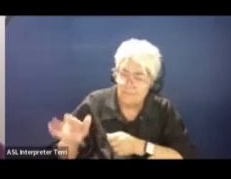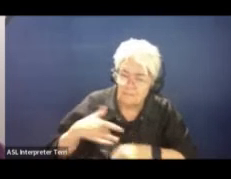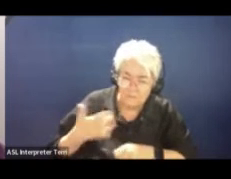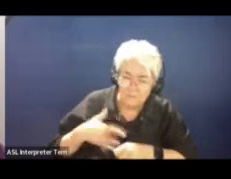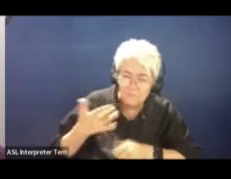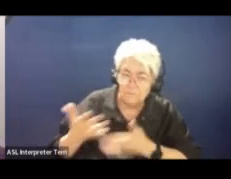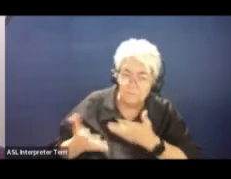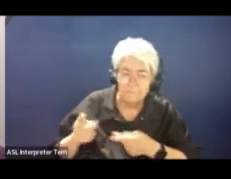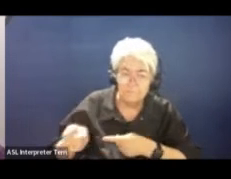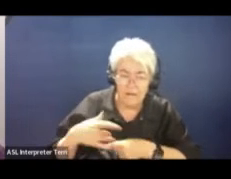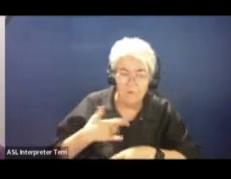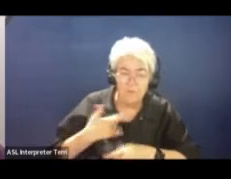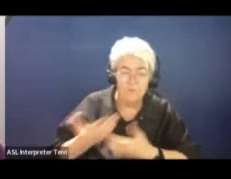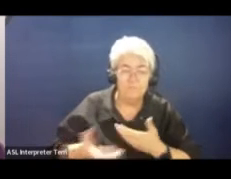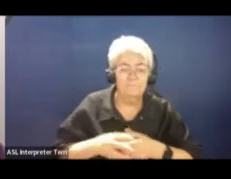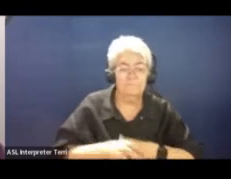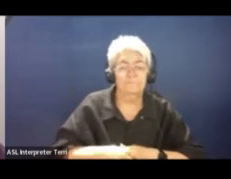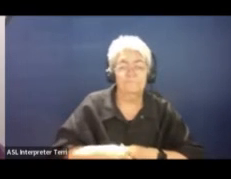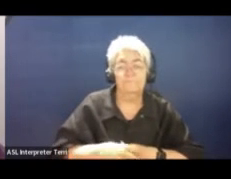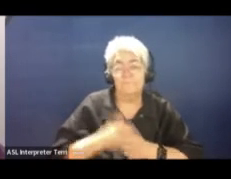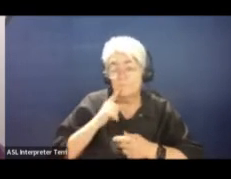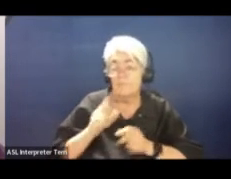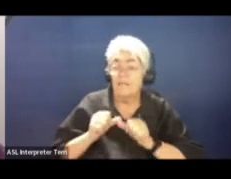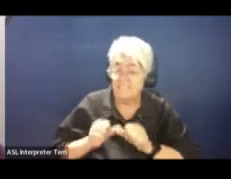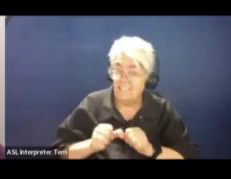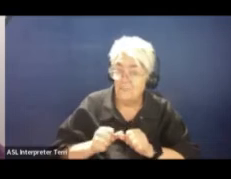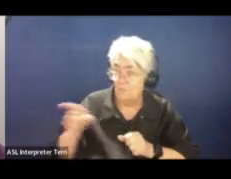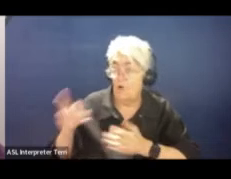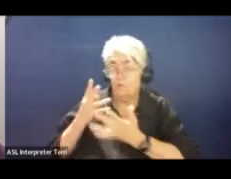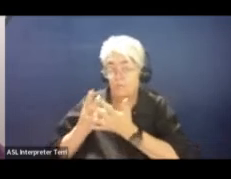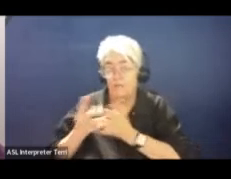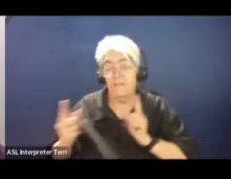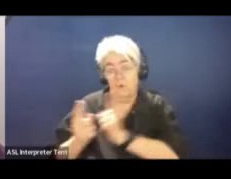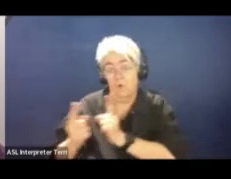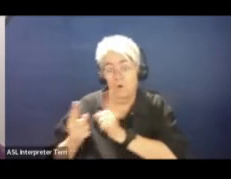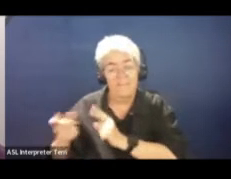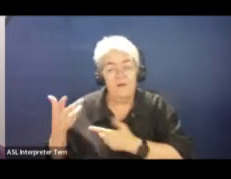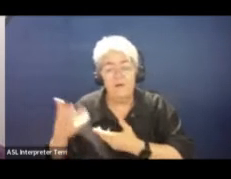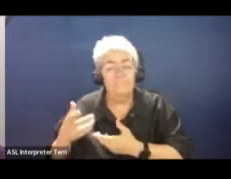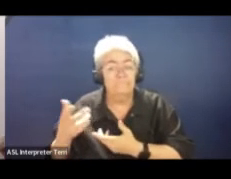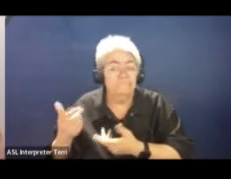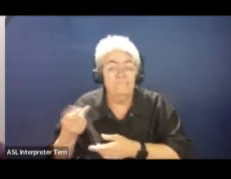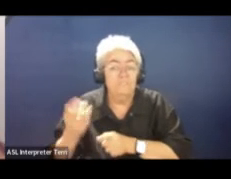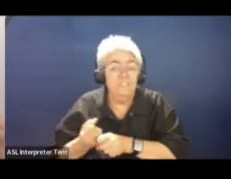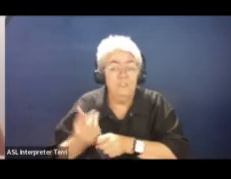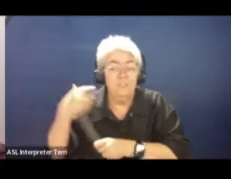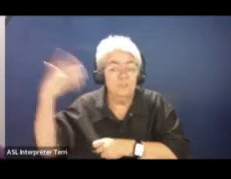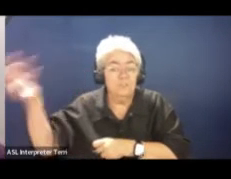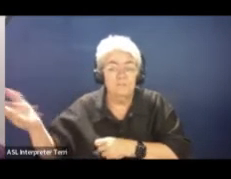are you doing? Continuing to visit them while they're in custody, even if they're not looking to get out for a few, a three month and a six month